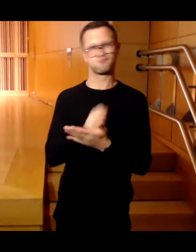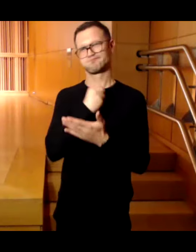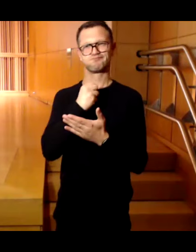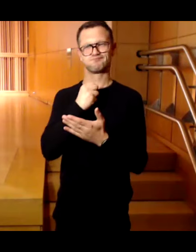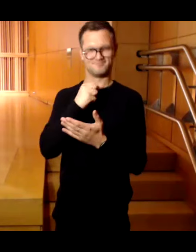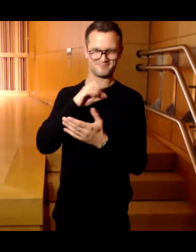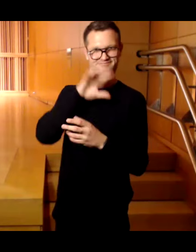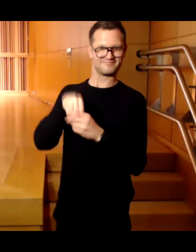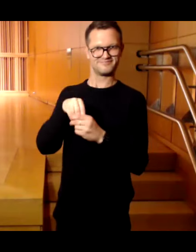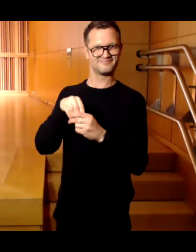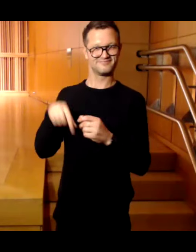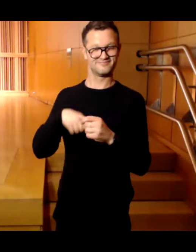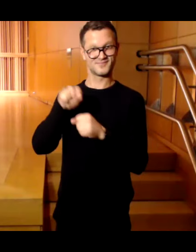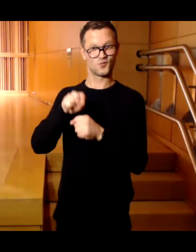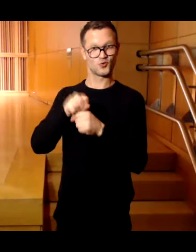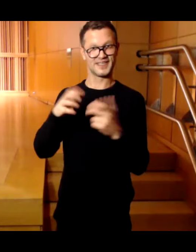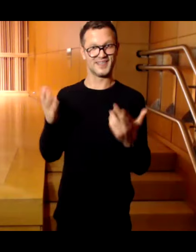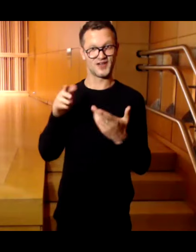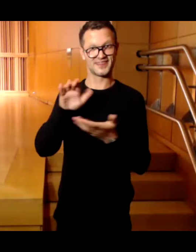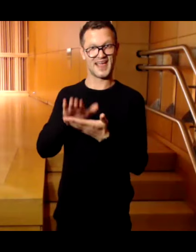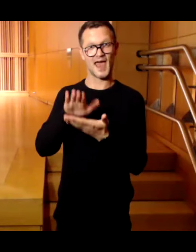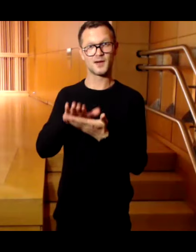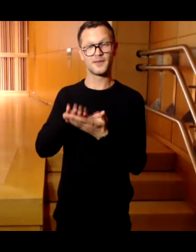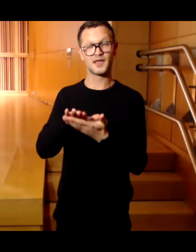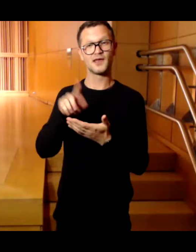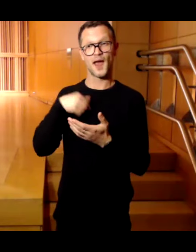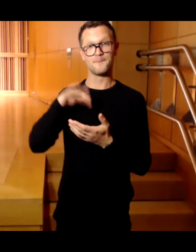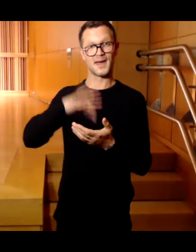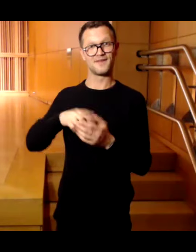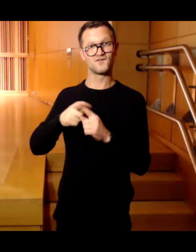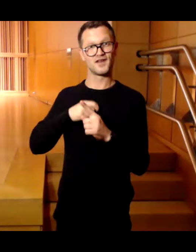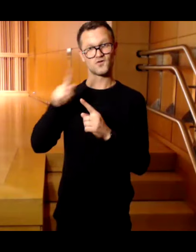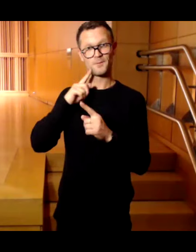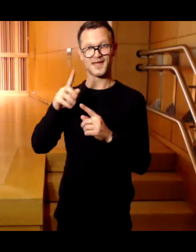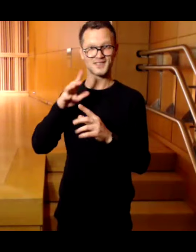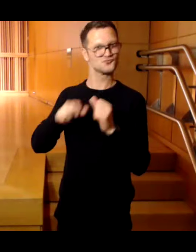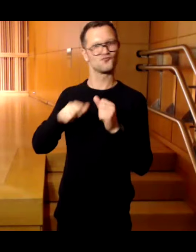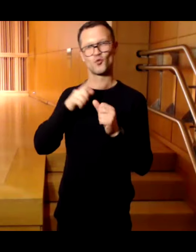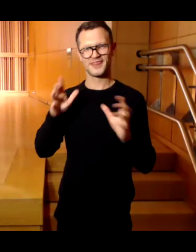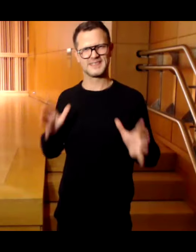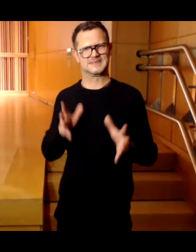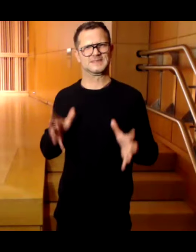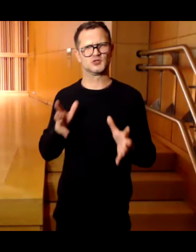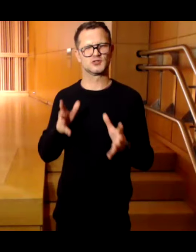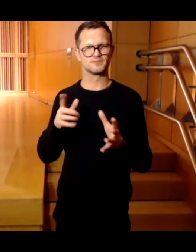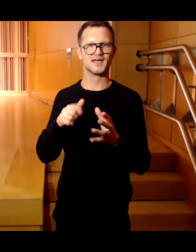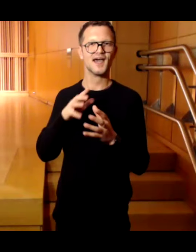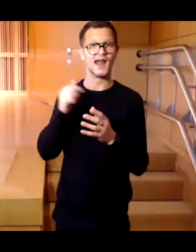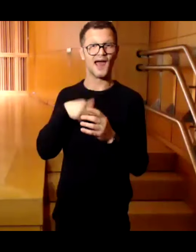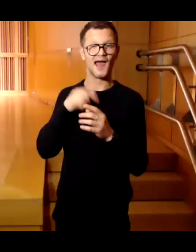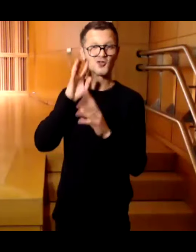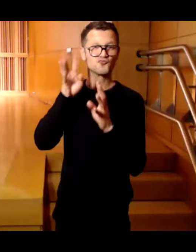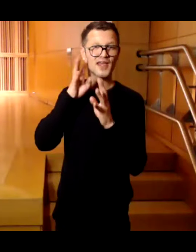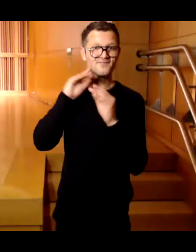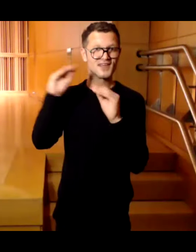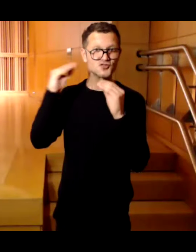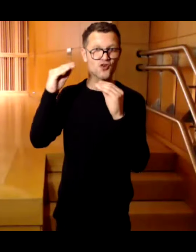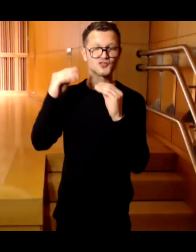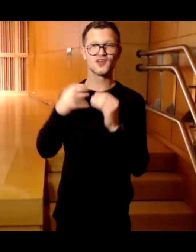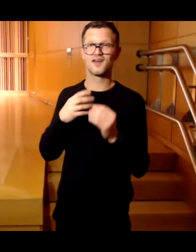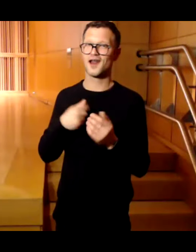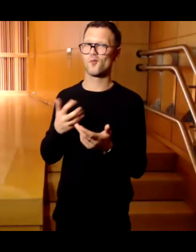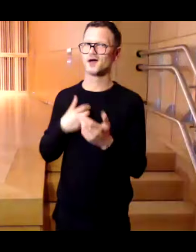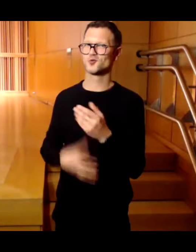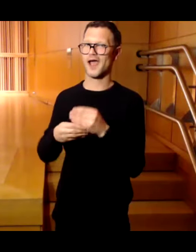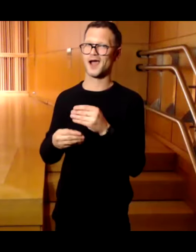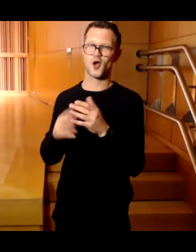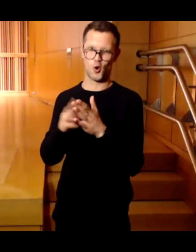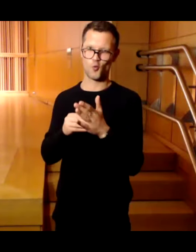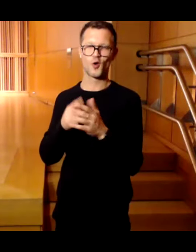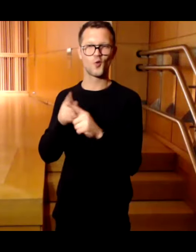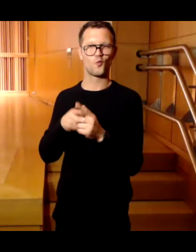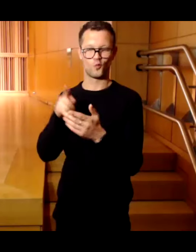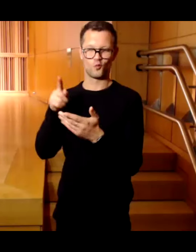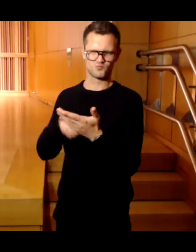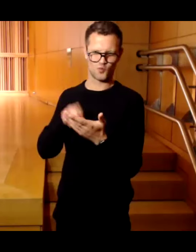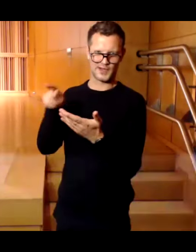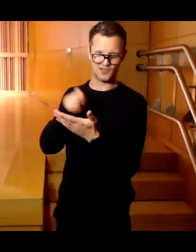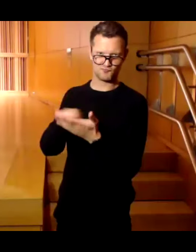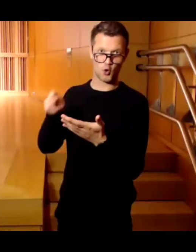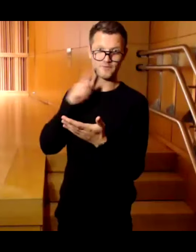I have benefited from this, from his ruthless encouragement and creative instruction, and I want to echo what he wrote when signing my copy of Archives of Flesh.